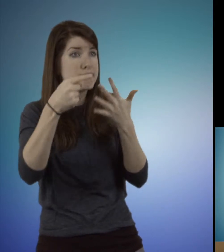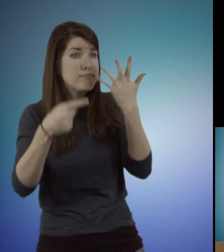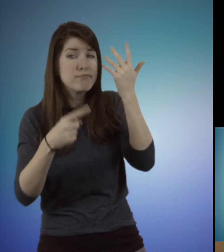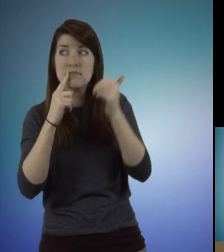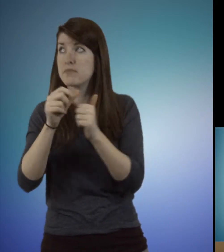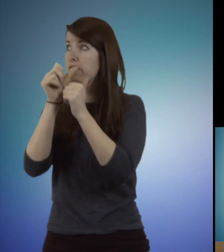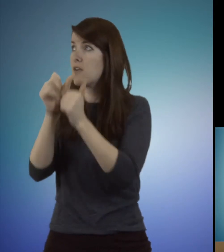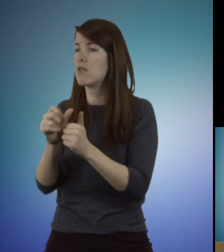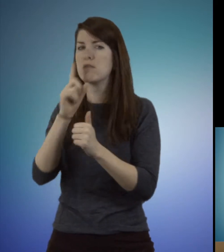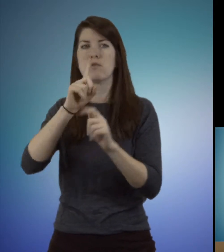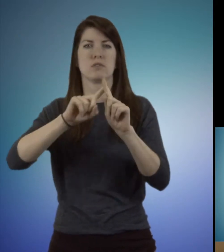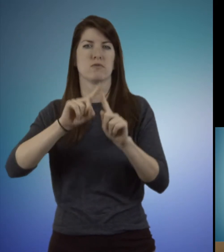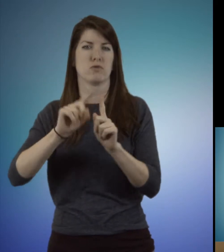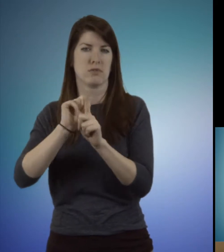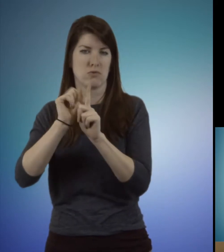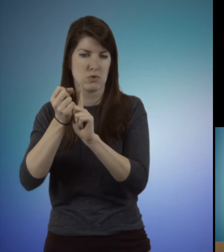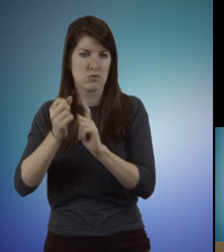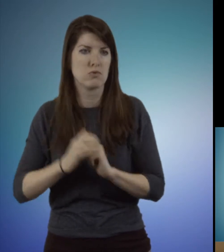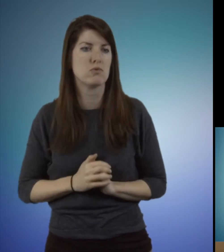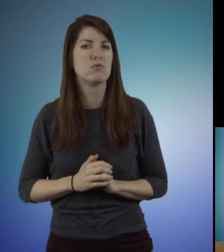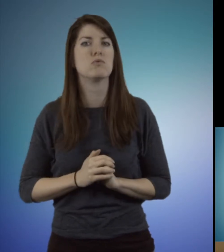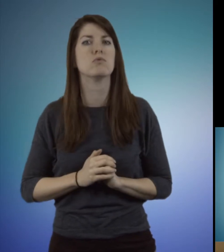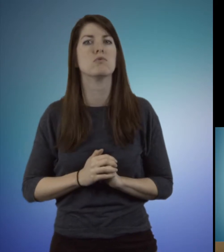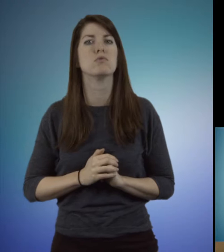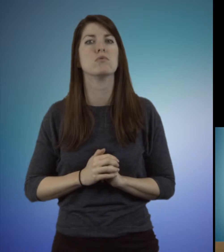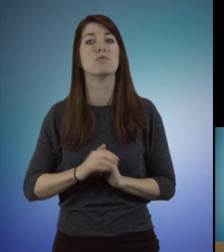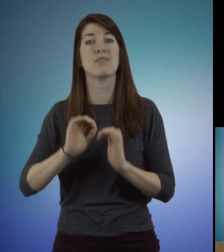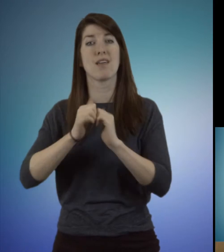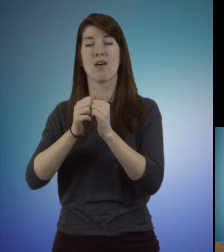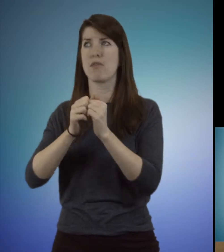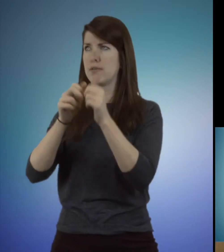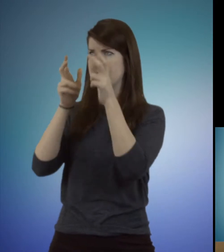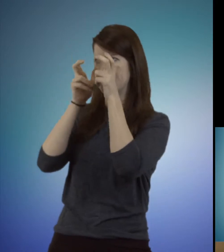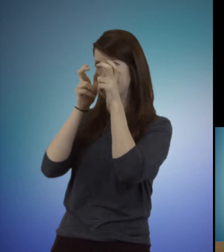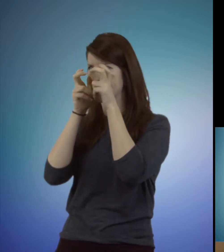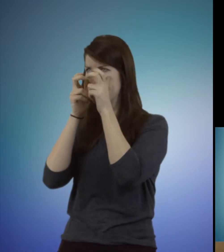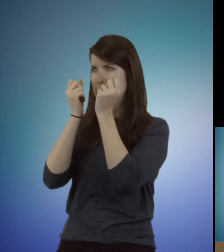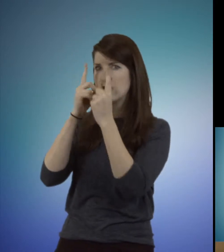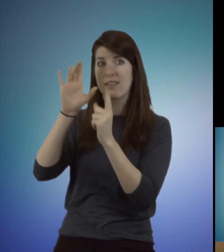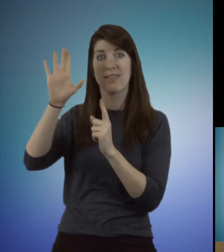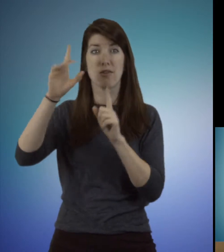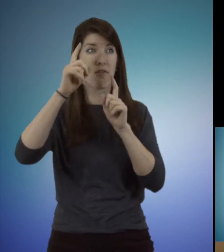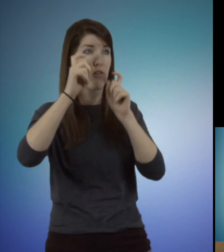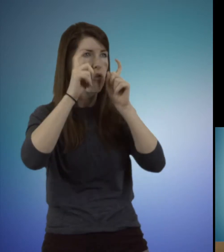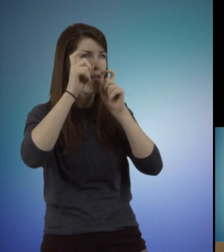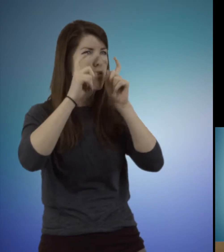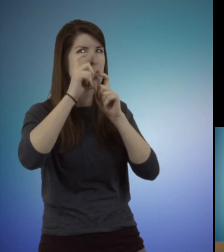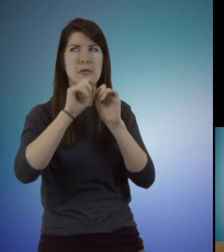How they understand another person's non-verbal communication is also involved in how they understand and comprehend language.